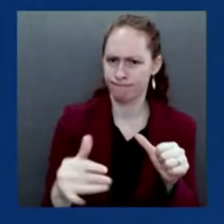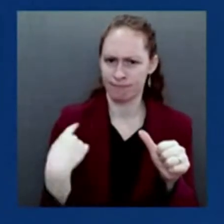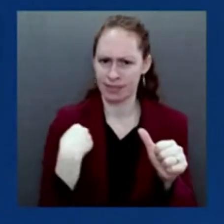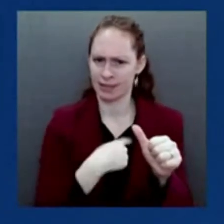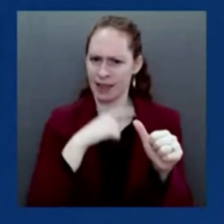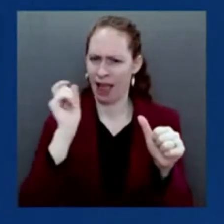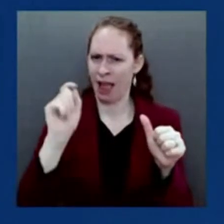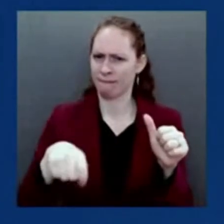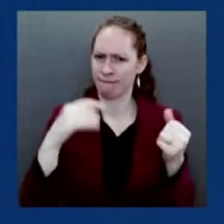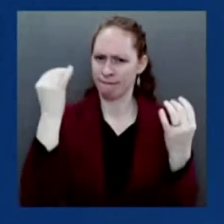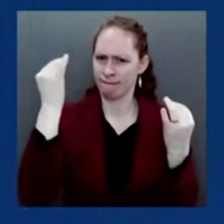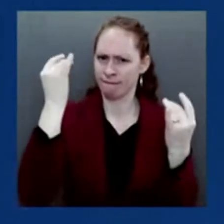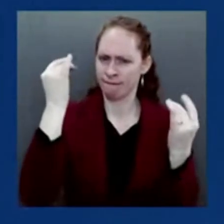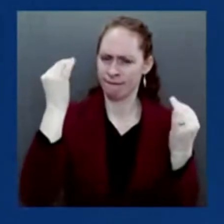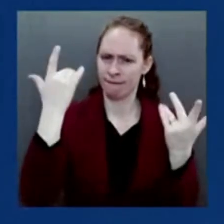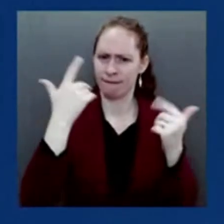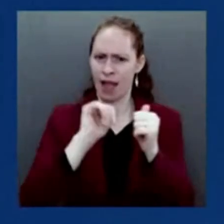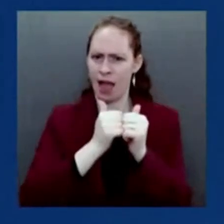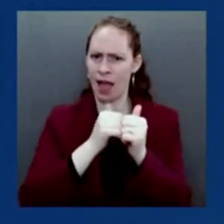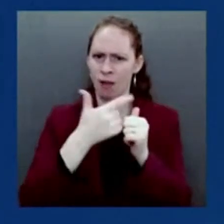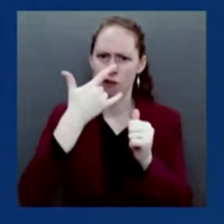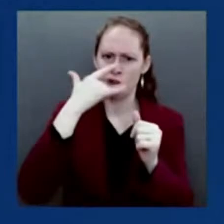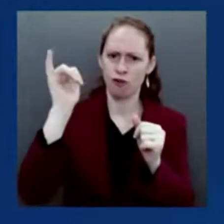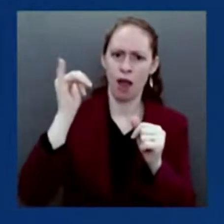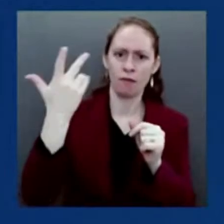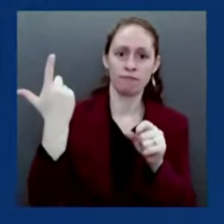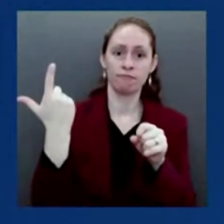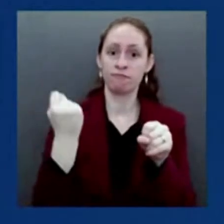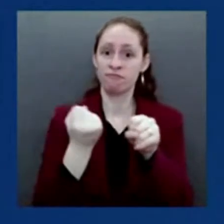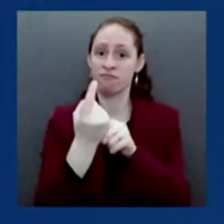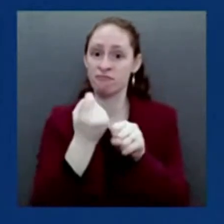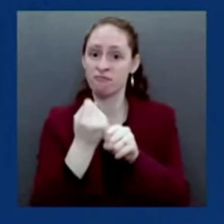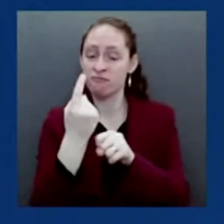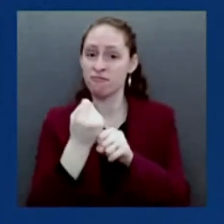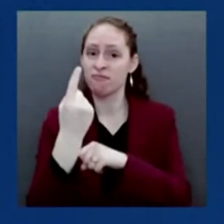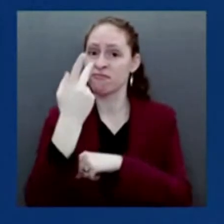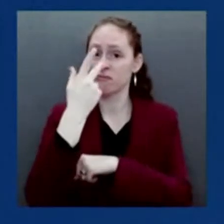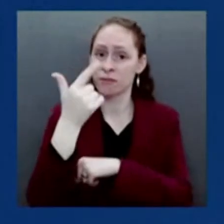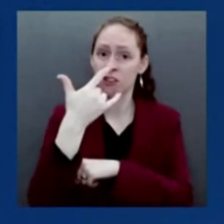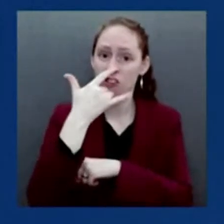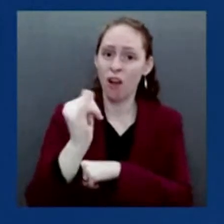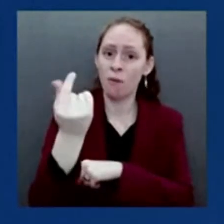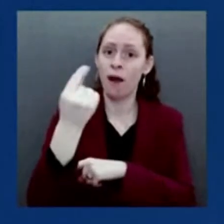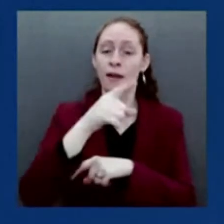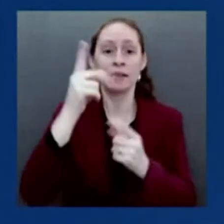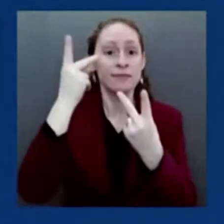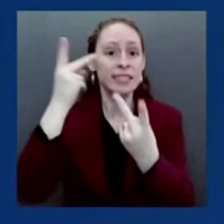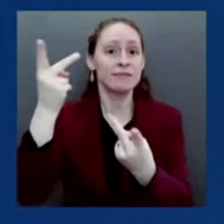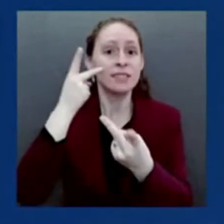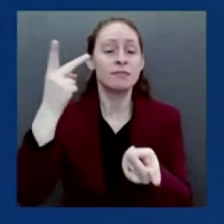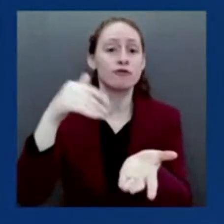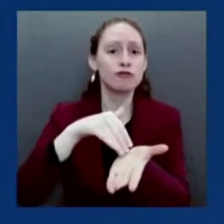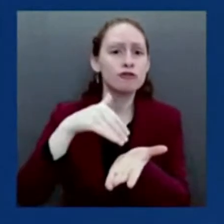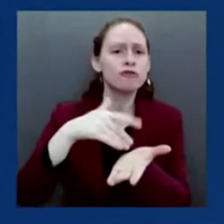WERE TO BECOME ANTHEMIC IN THE UNITED STATES FOLLOWING THINGS LIKE SEVERITY OF CASES, HOSPITAL CAPACITY, AND OTHER FACTORS AS WELL. THANK YOU.